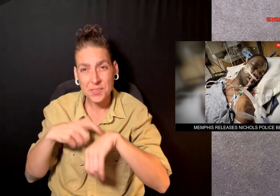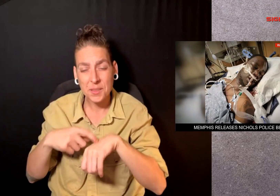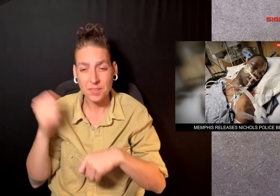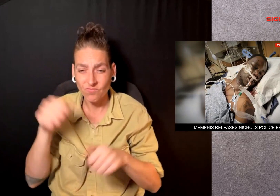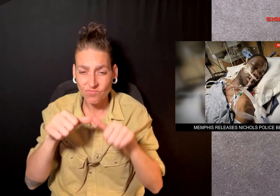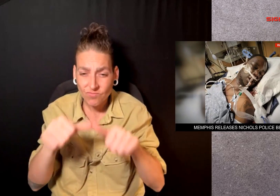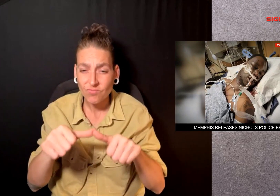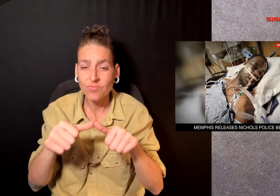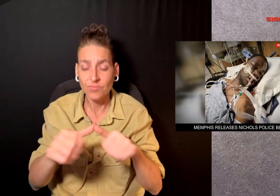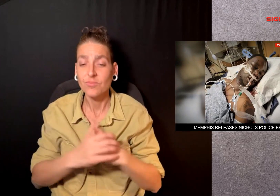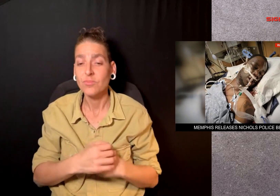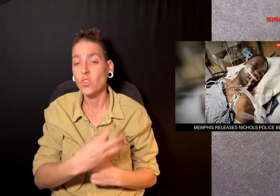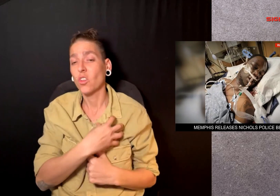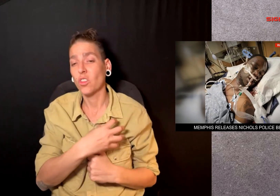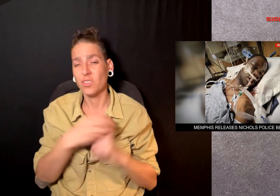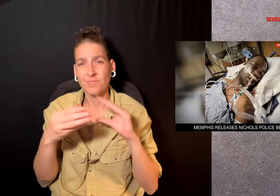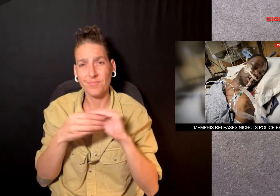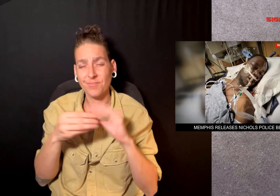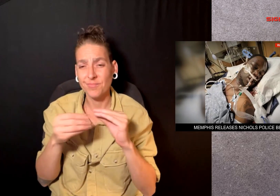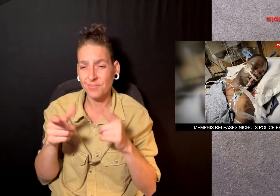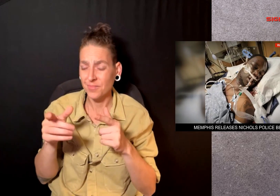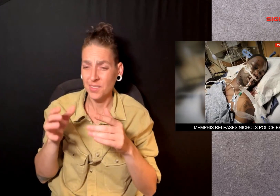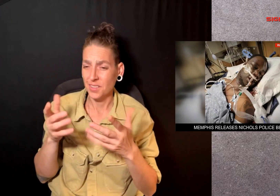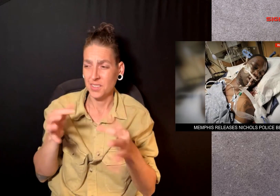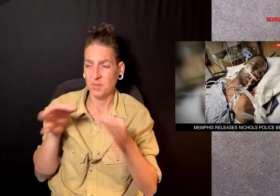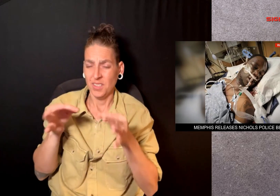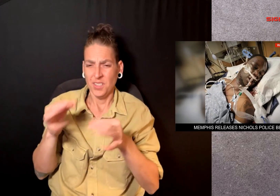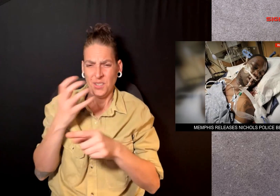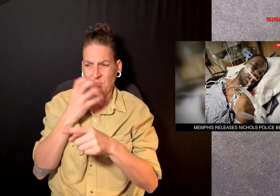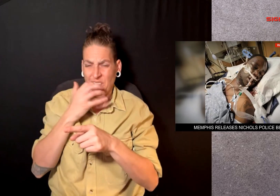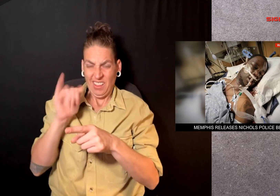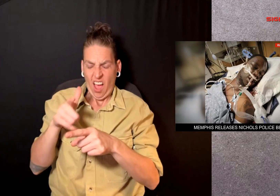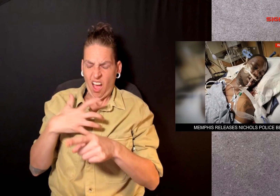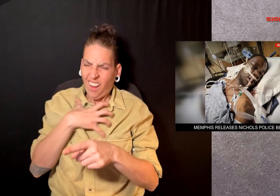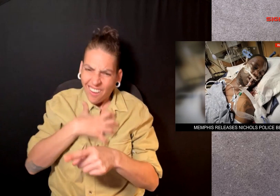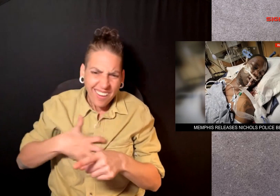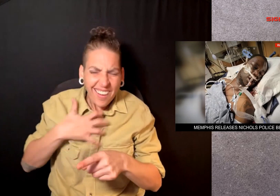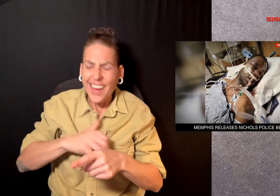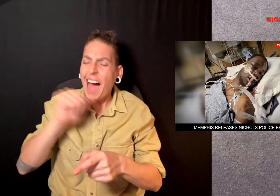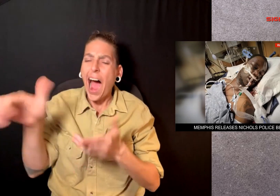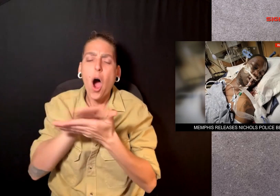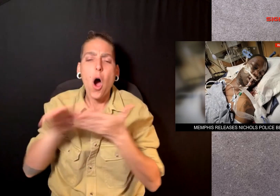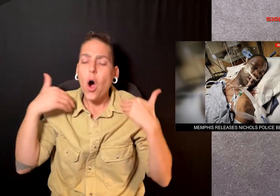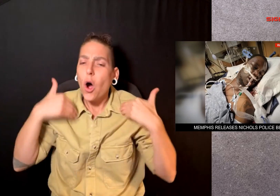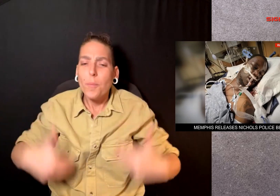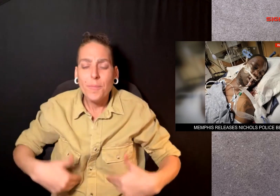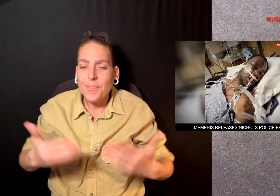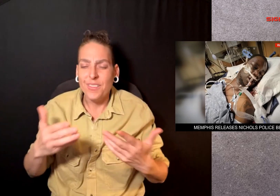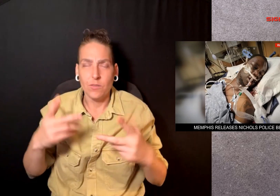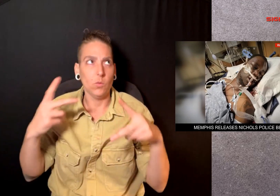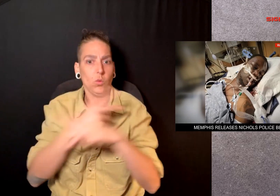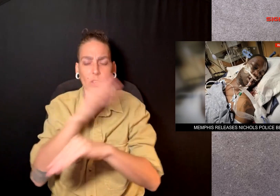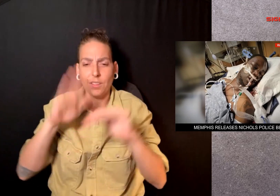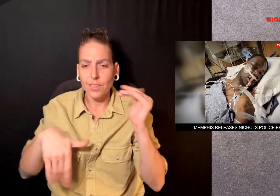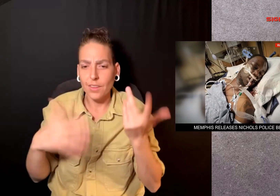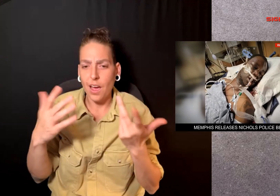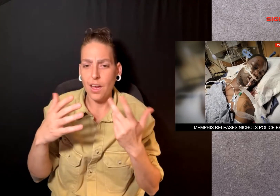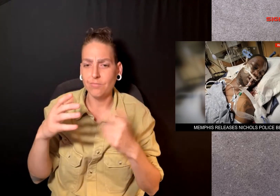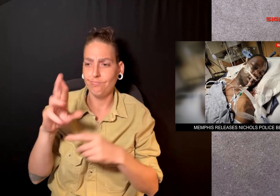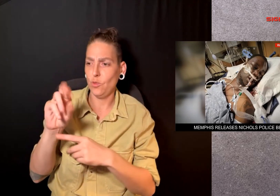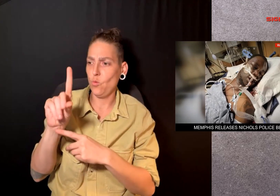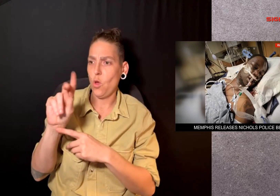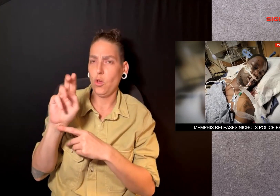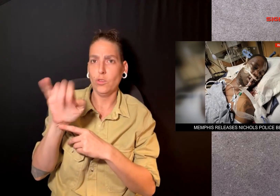several times it is described by authorities as heinous inhumane worse than the Rodney